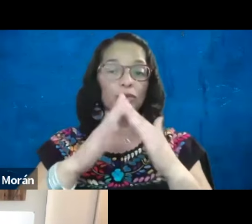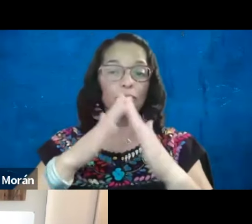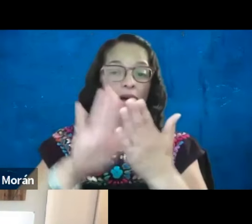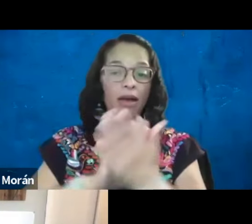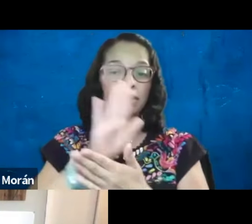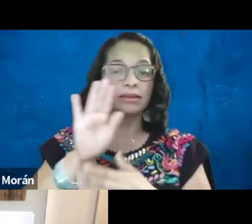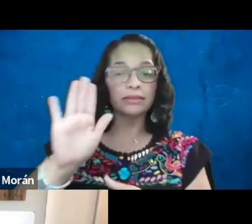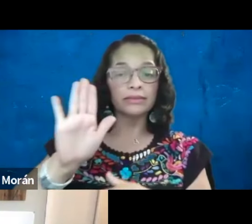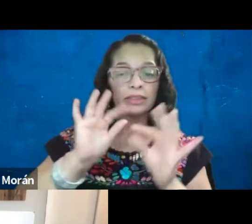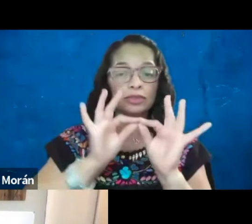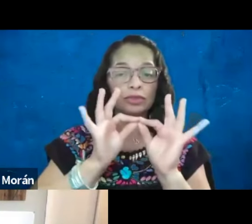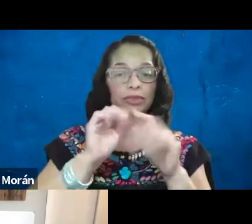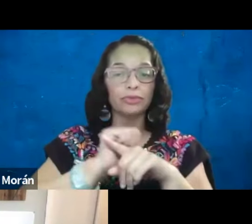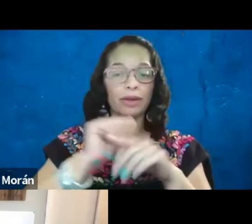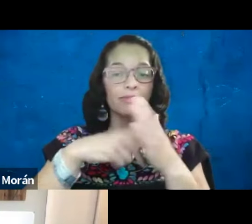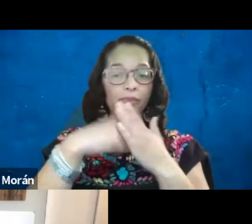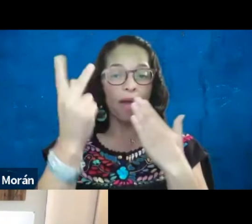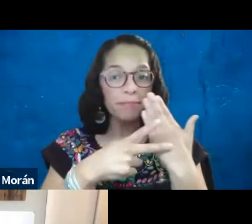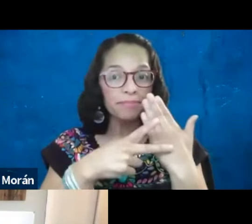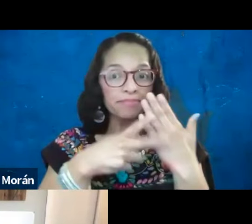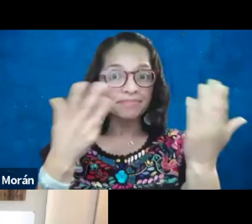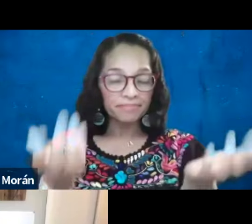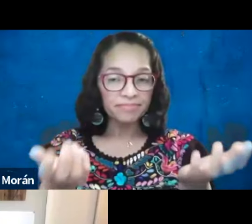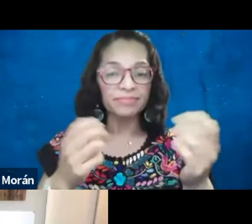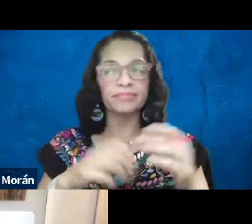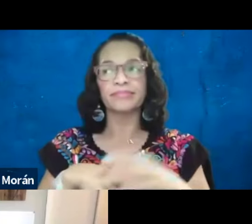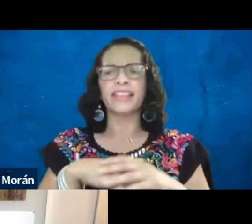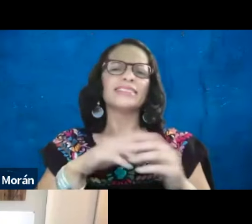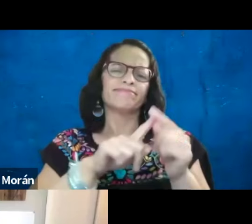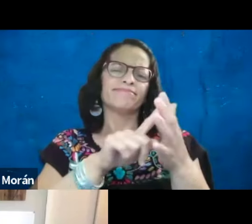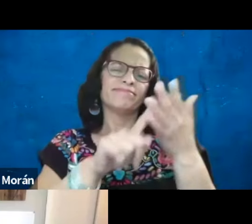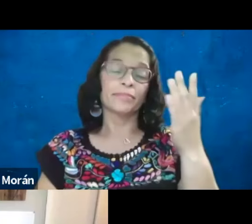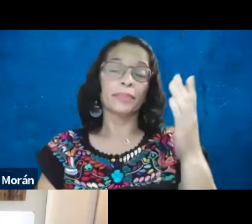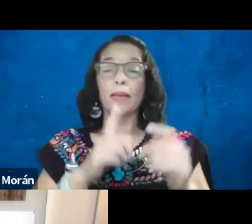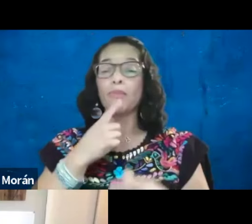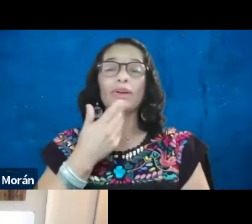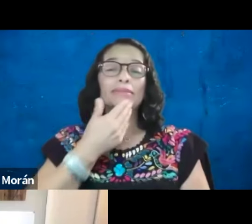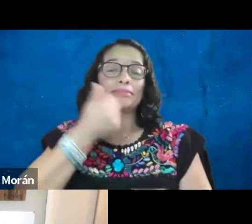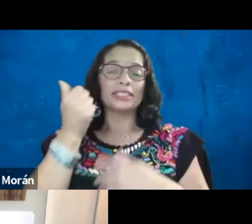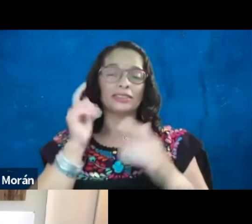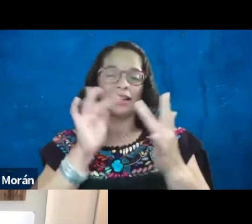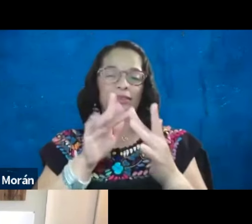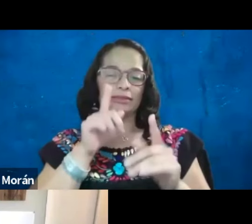and try to you know work the system and navigate that. You could reach out to a college interpreter